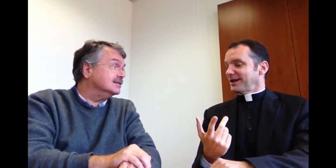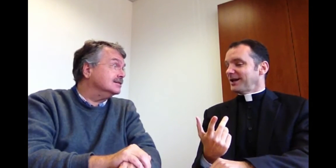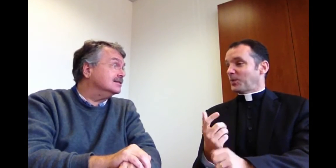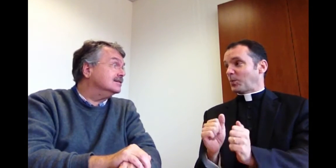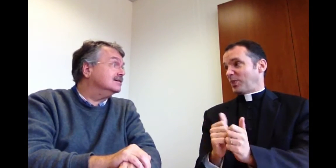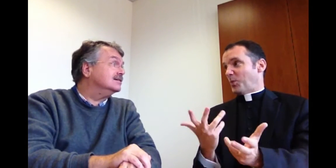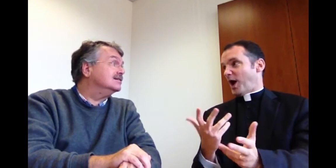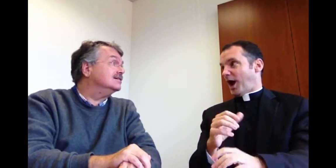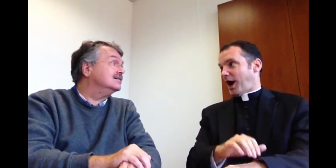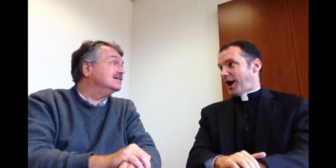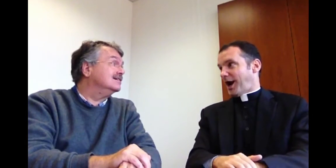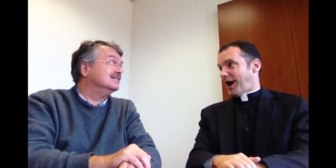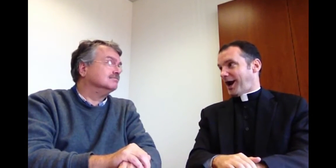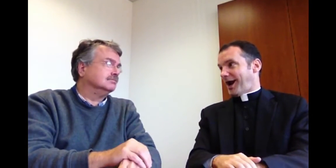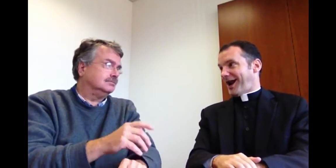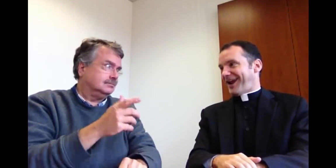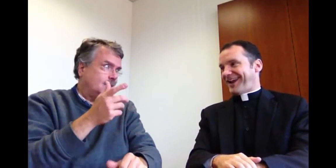Yeah, with what?!!! (chuckles)